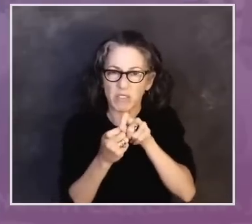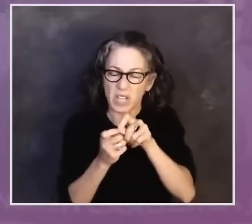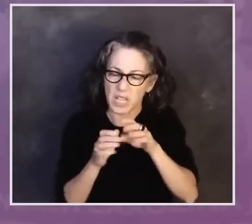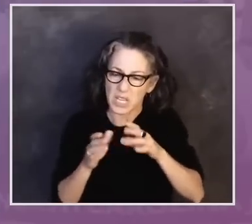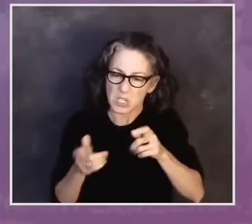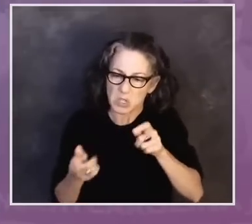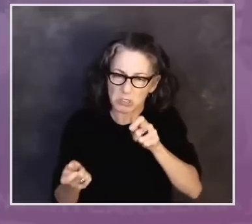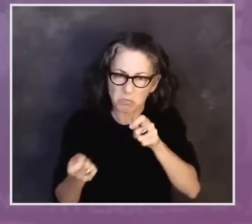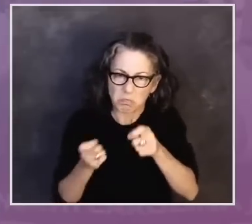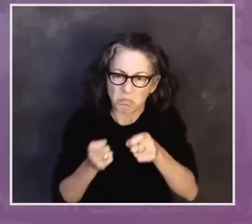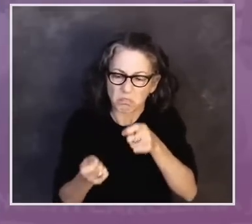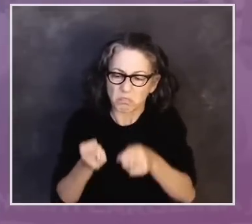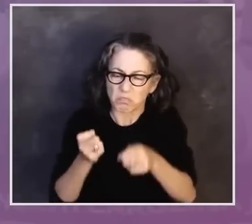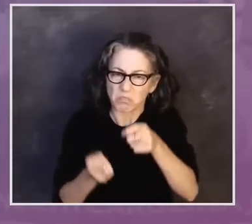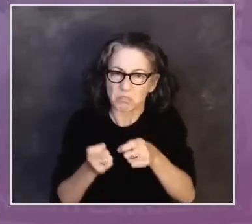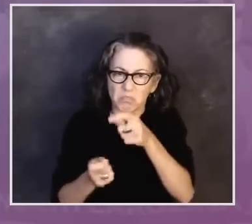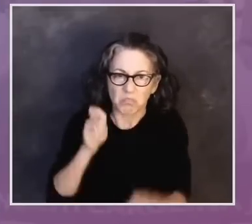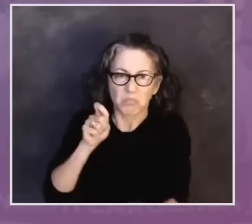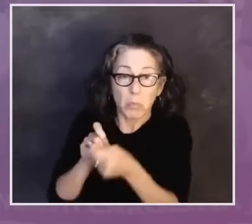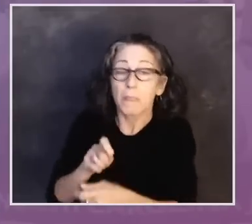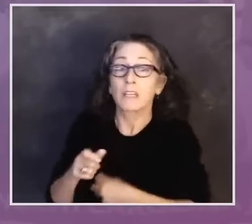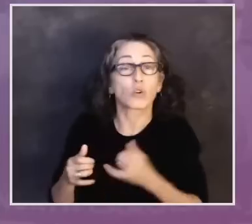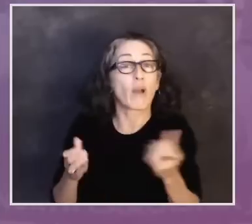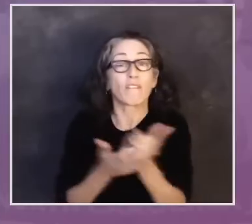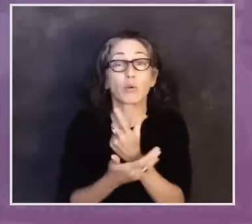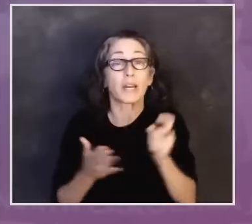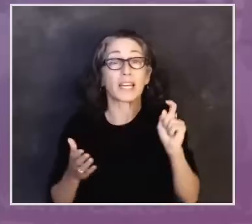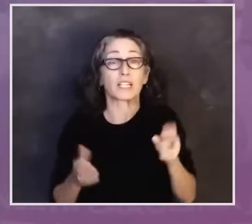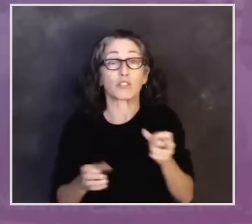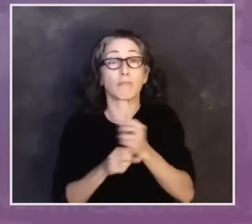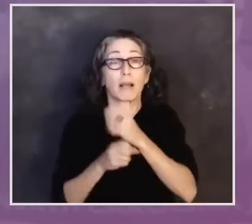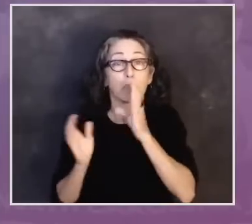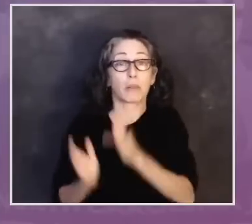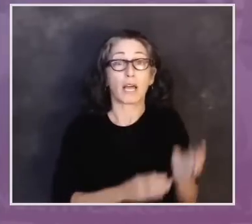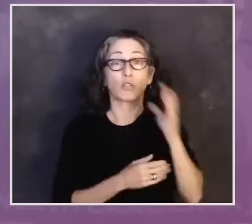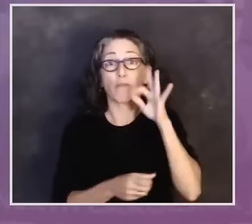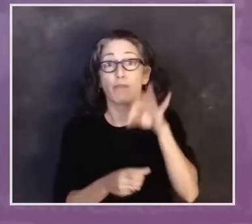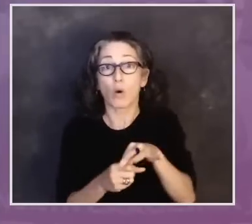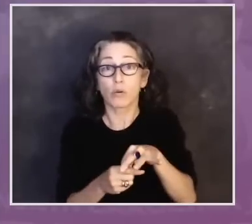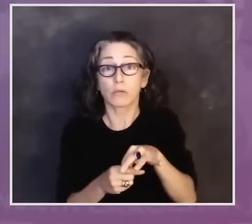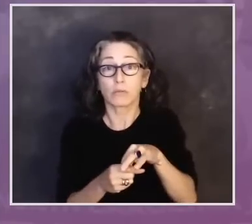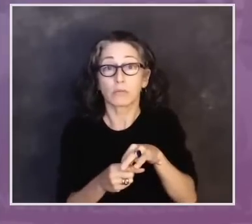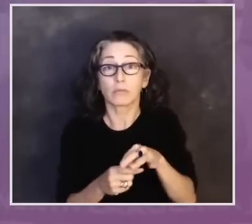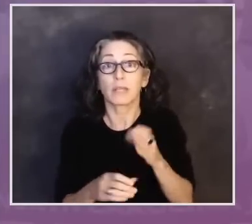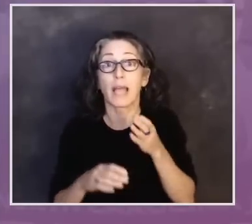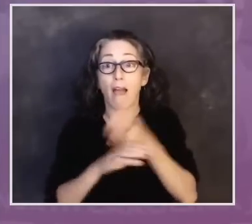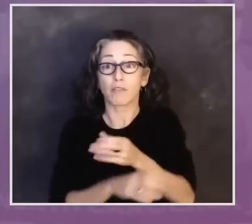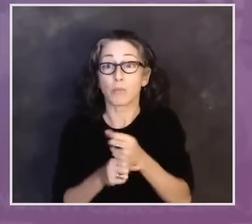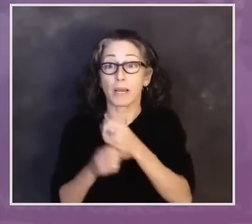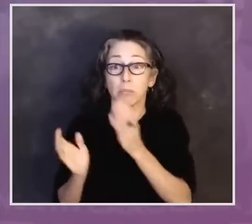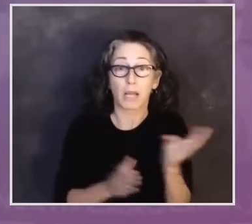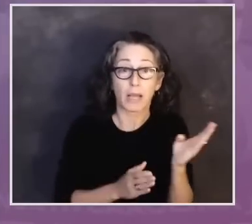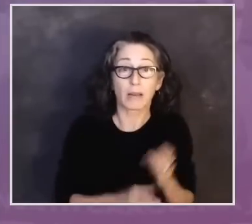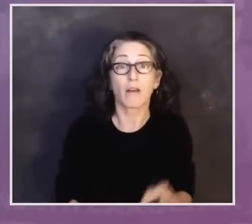REPUBLICANS TARGETED BLACK VOTERS ARE ALMOST SURGICAL PRECISION. THAT'S WHY EVERYONE, I MEAN